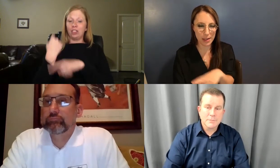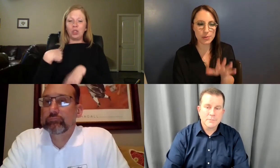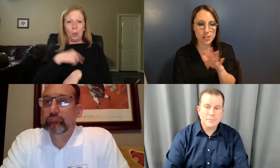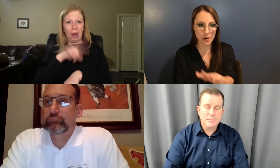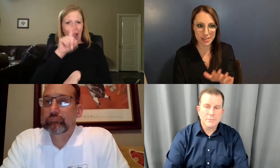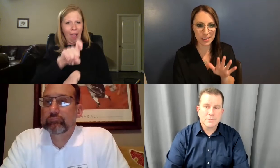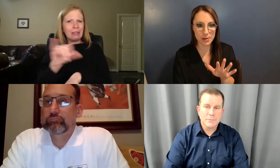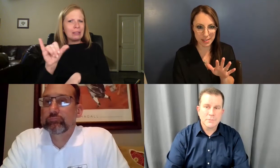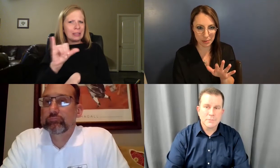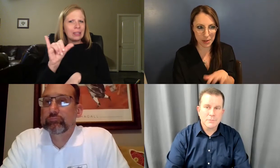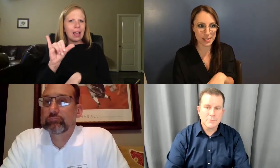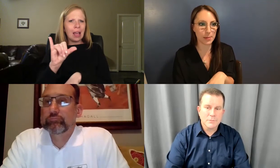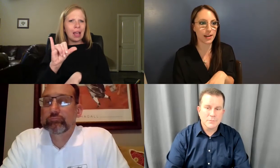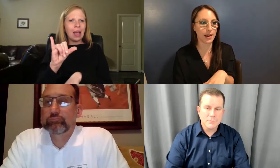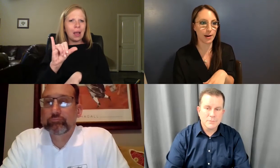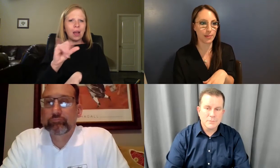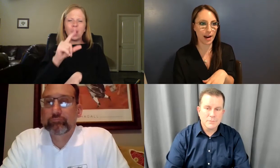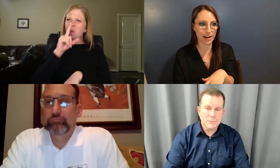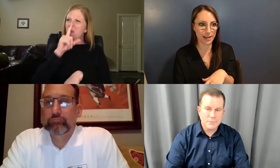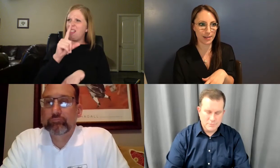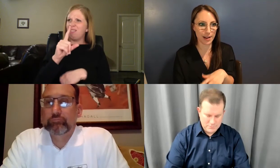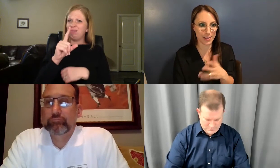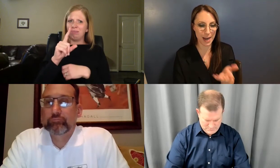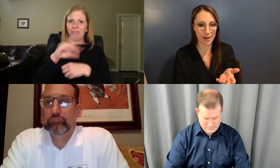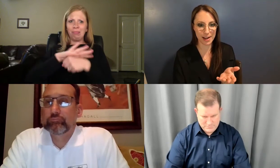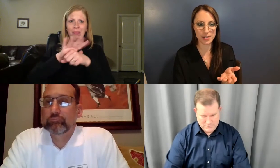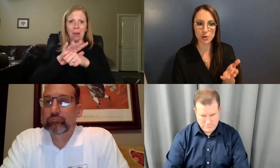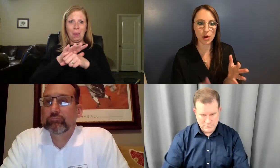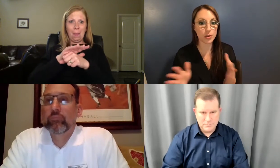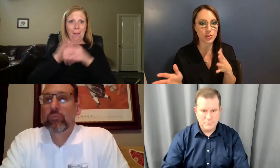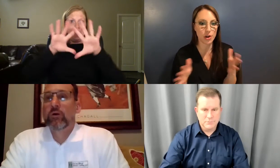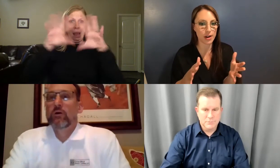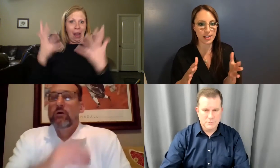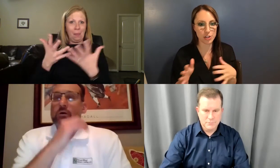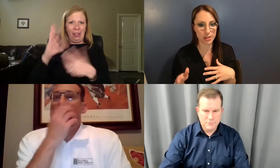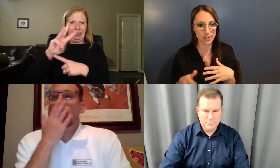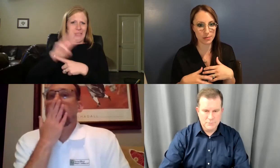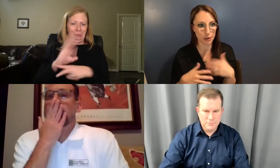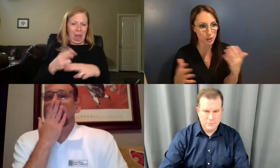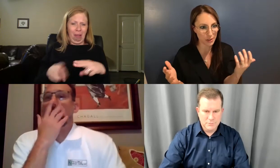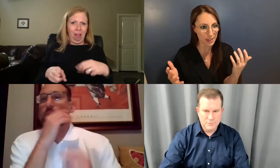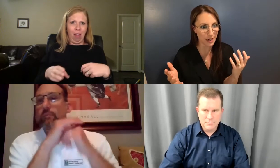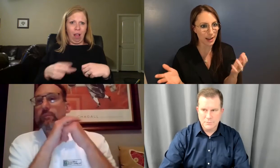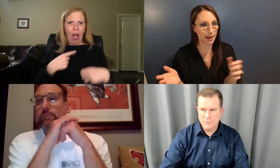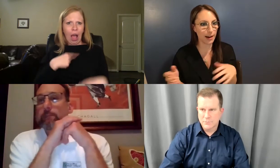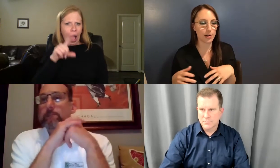I think it was just about six months into the pandemic, at the time that asked you what you saw on any shifts virtually.